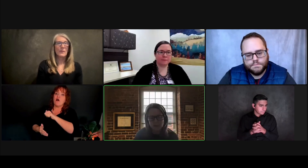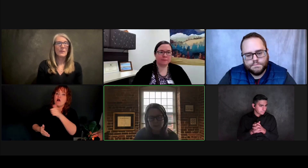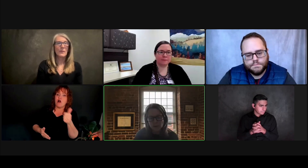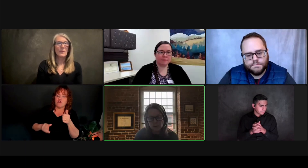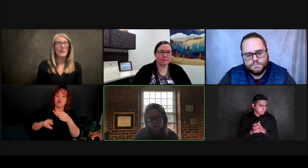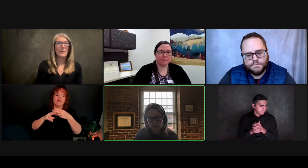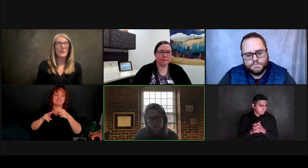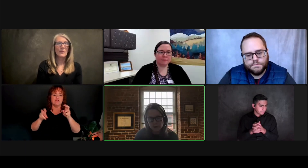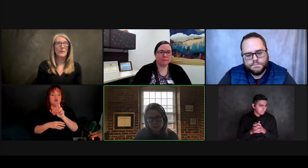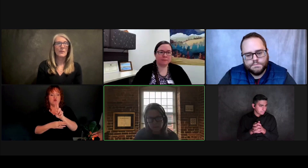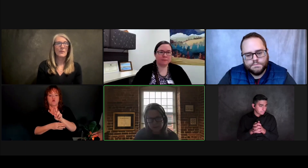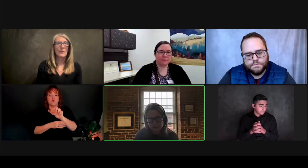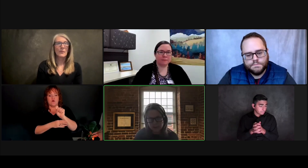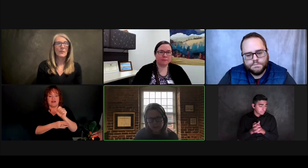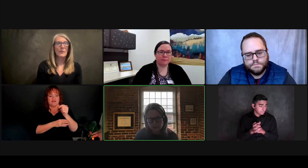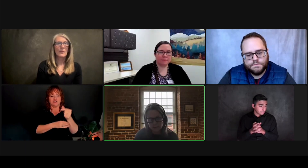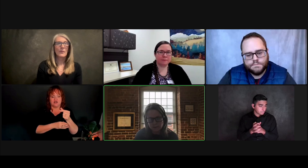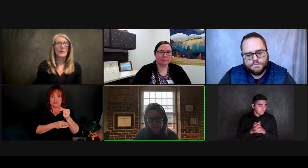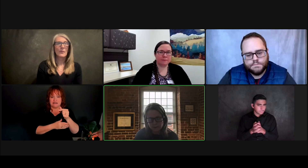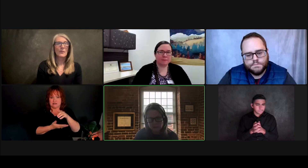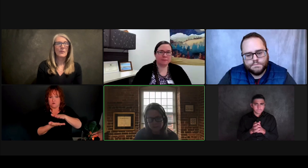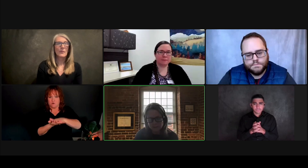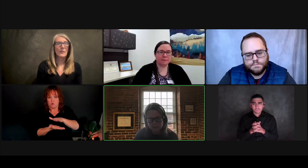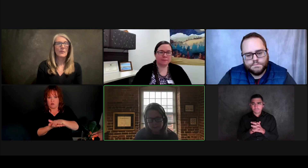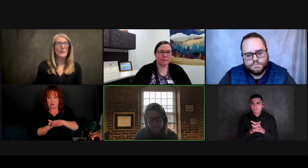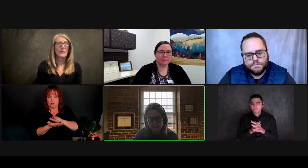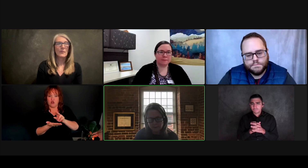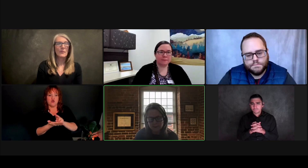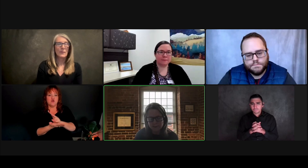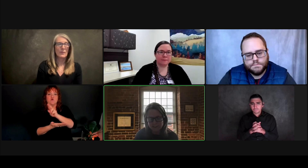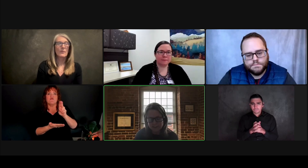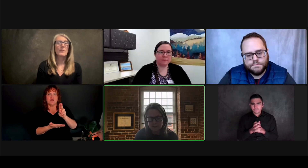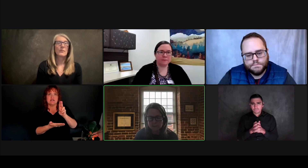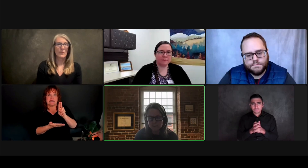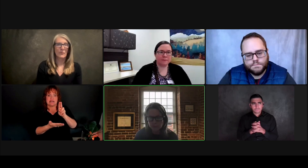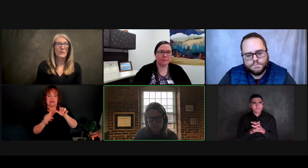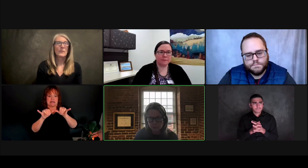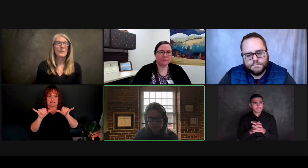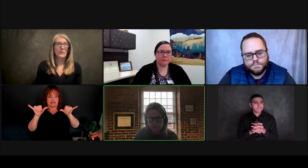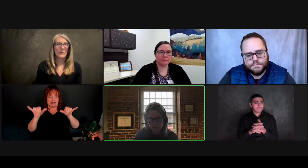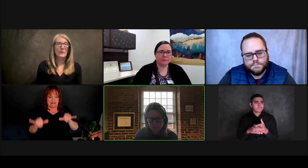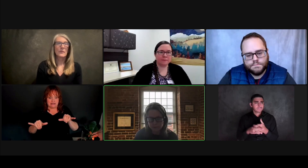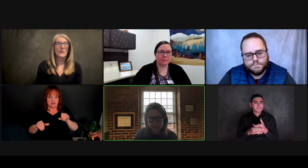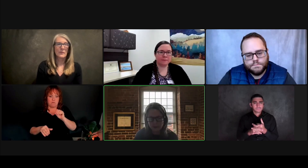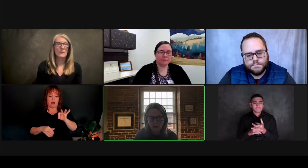So those USG schools, University System of Georgia schools,